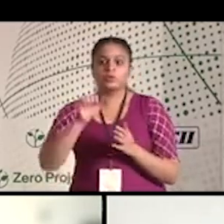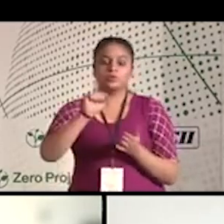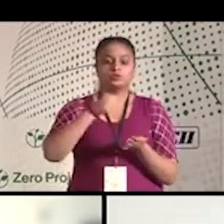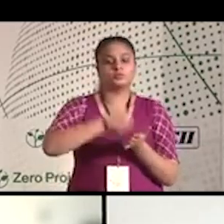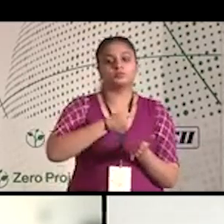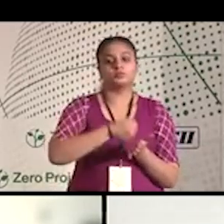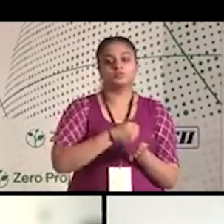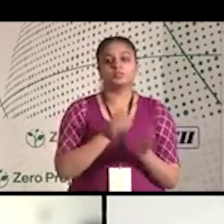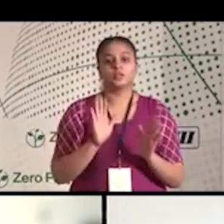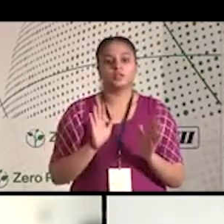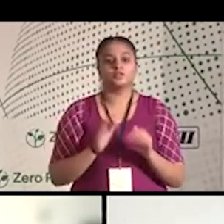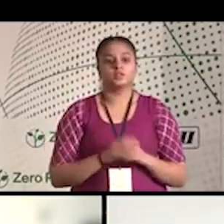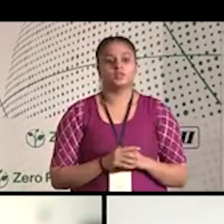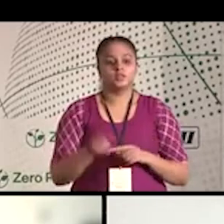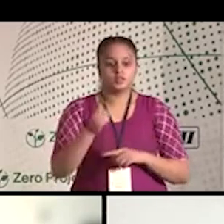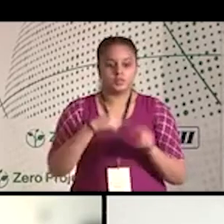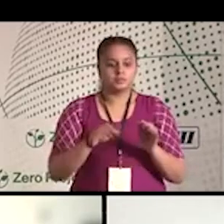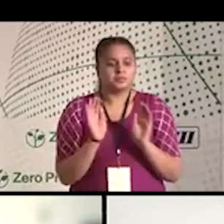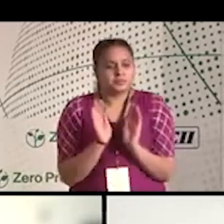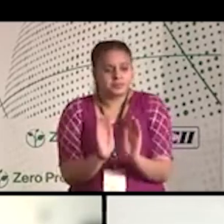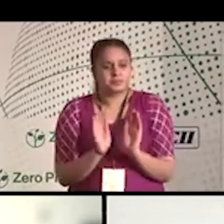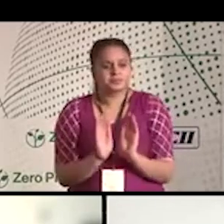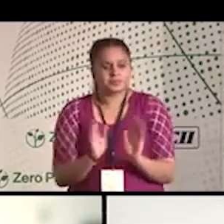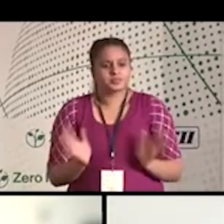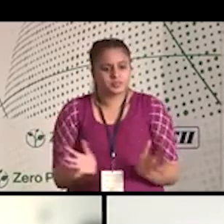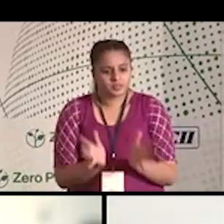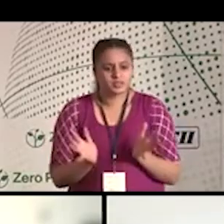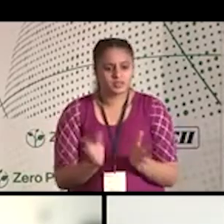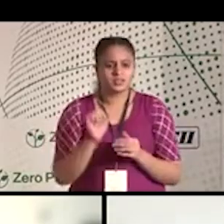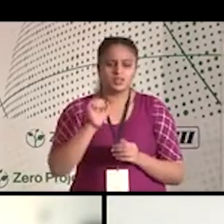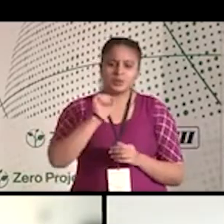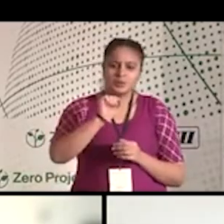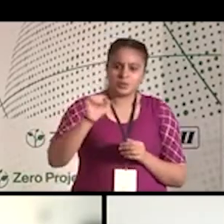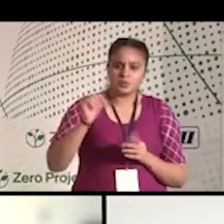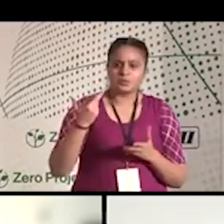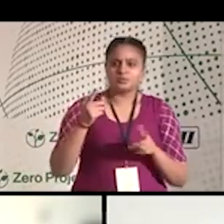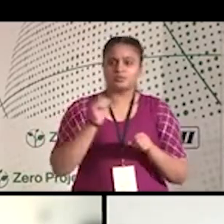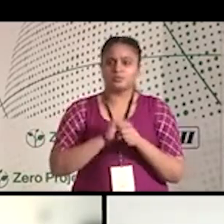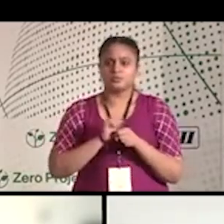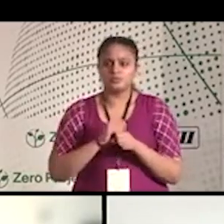So I push people that it's no more thank you's. We want to say you're welcome.